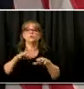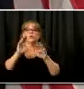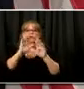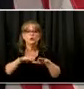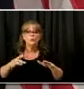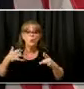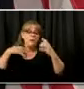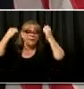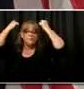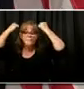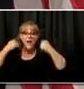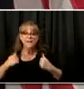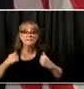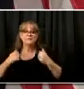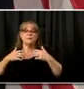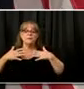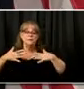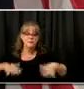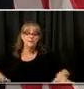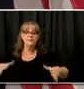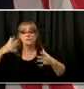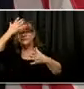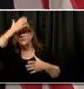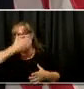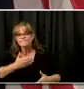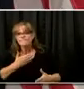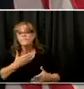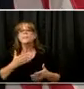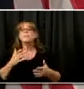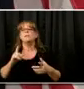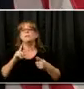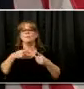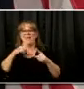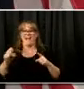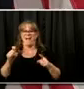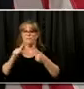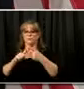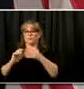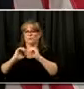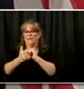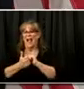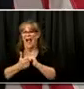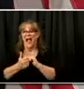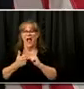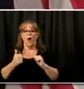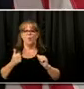have something that’s as fun as the traditional trick-or-treating which involves face to face